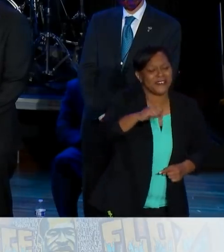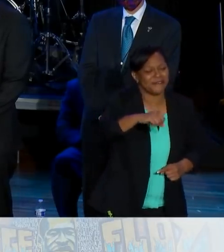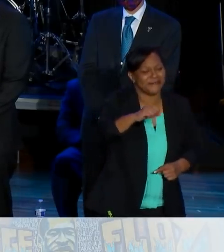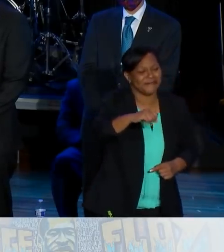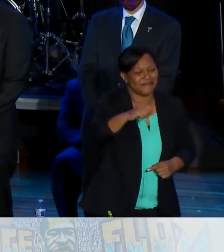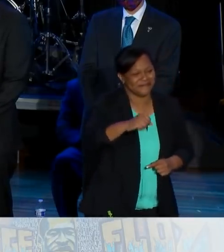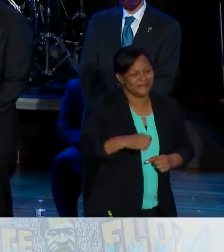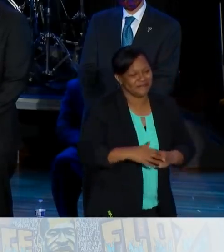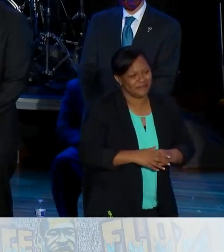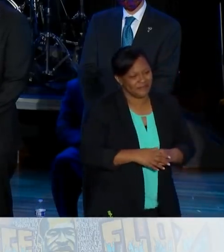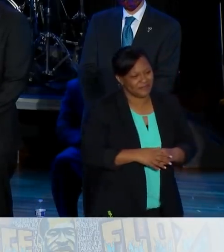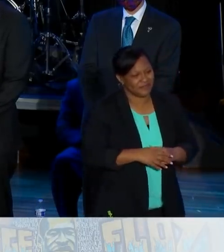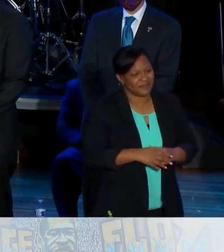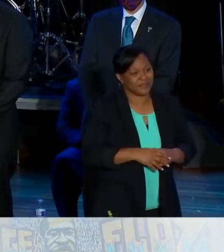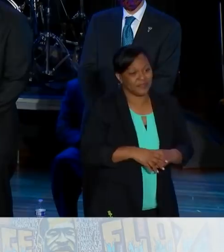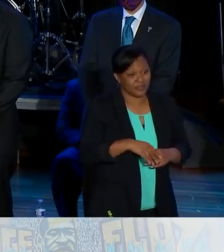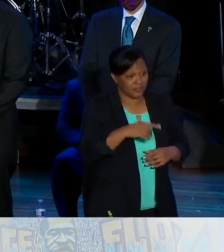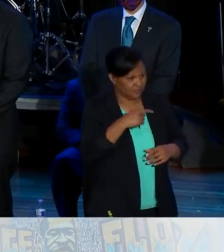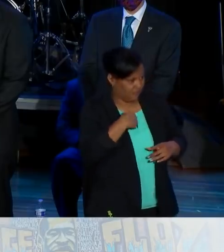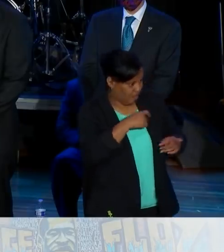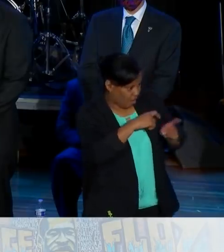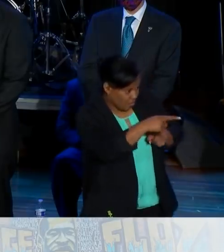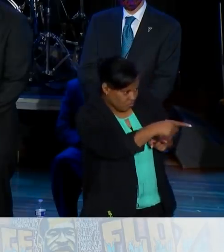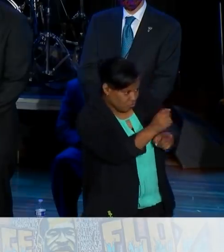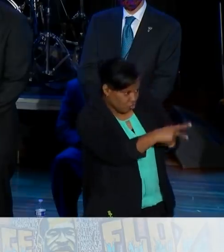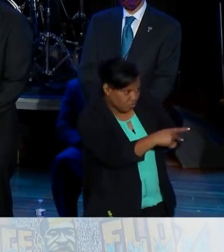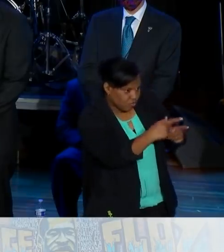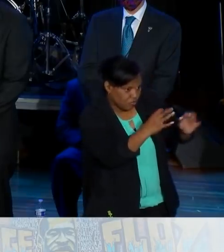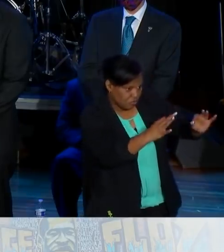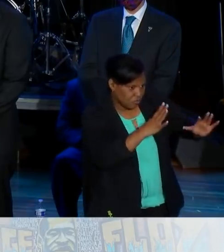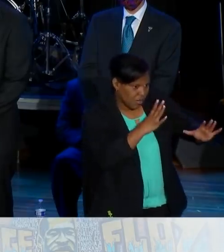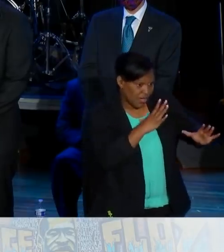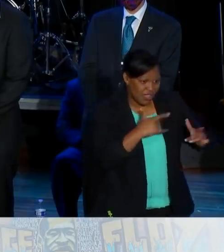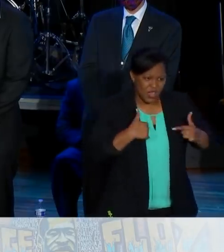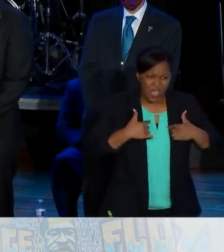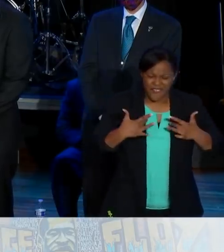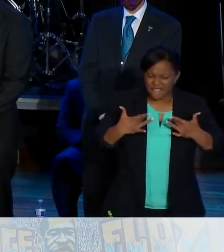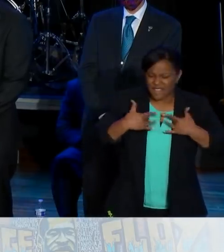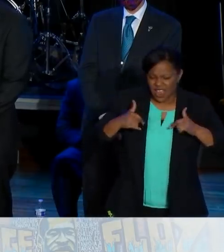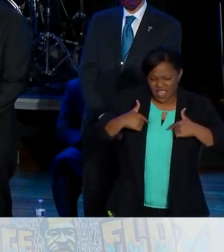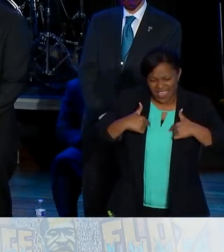AND HE SAID, MAN, YOU KNOW HOW I FEEL ABOUT LEBRON. I DID WIN A CHAMPIONSHIP. I ASKED HORA DOING, MAN?